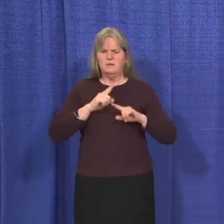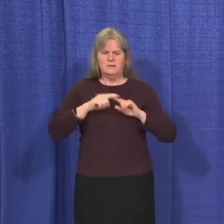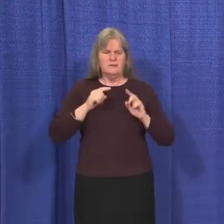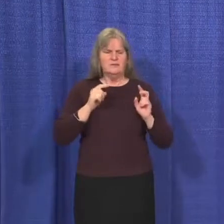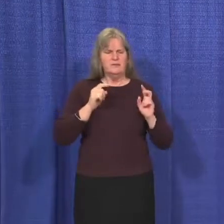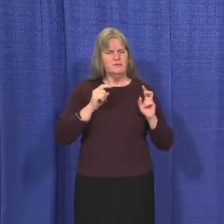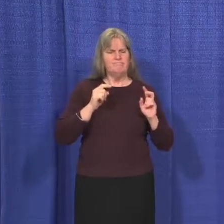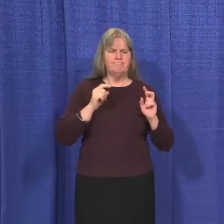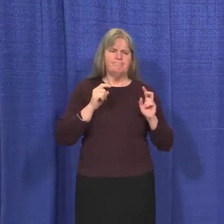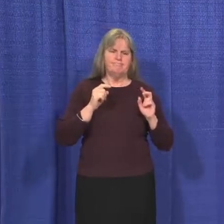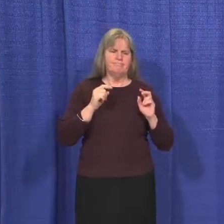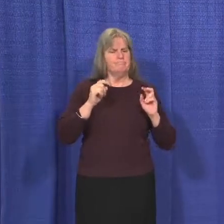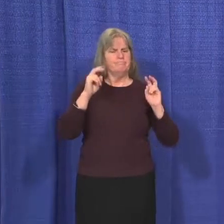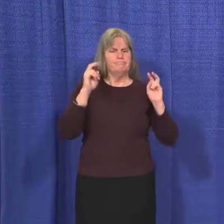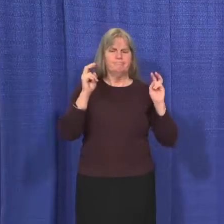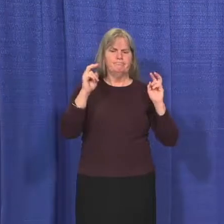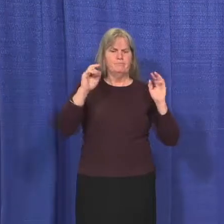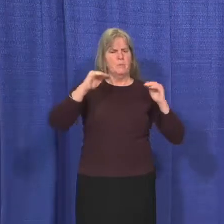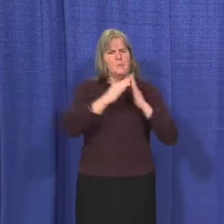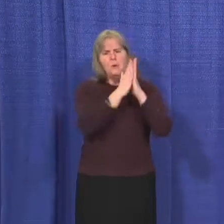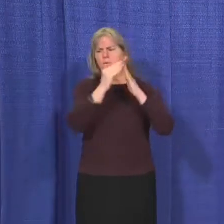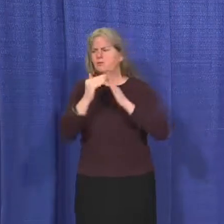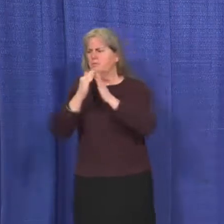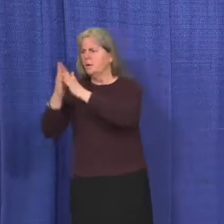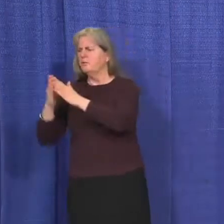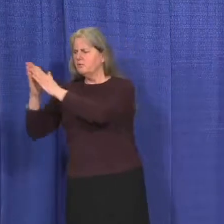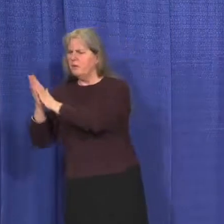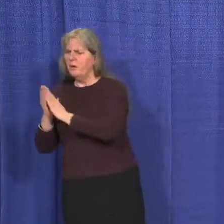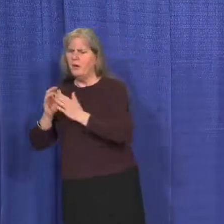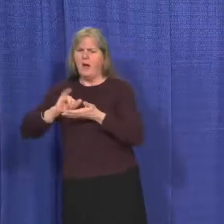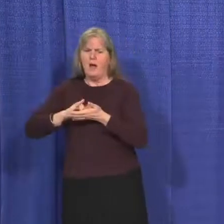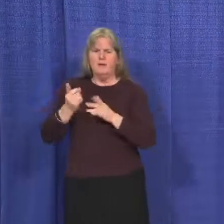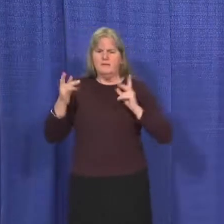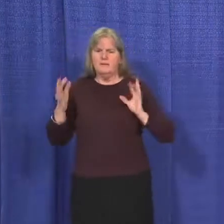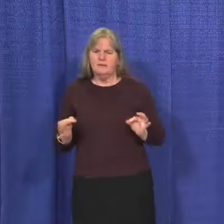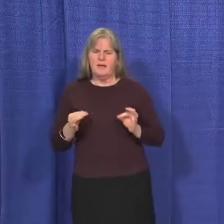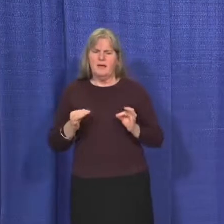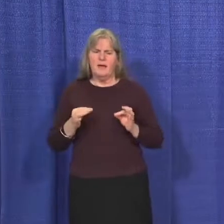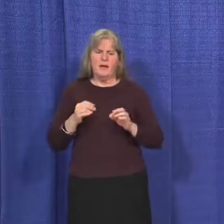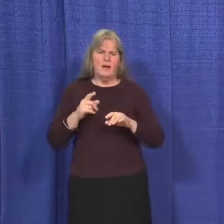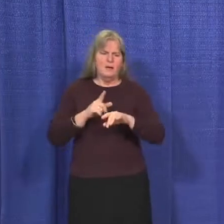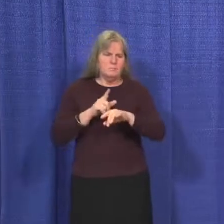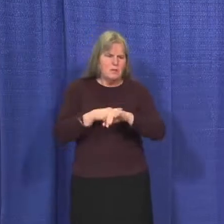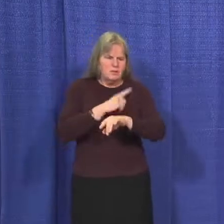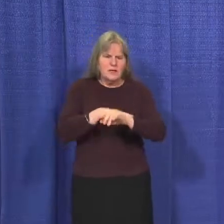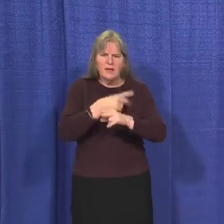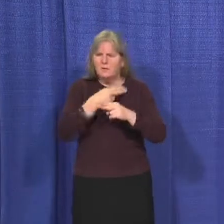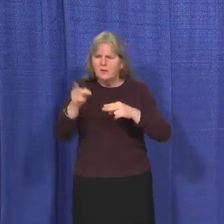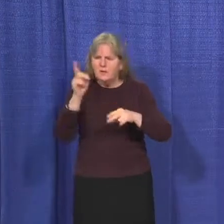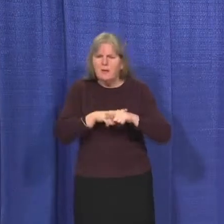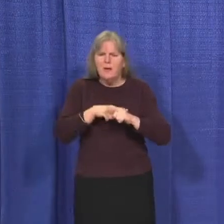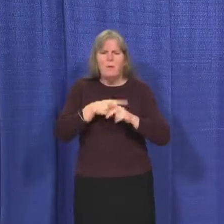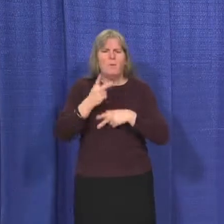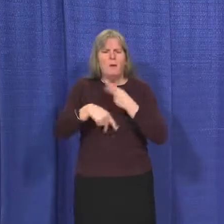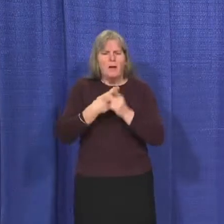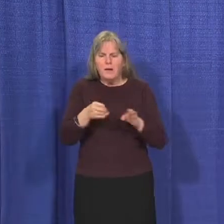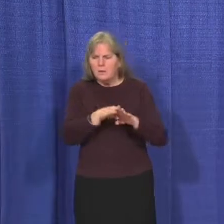the lockdowns or circuit breakers should be. The difficulty is in getting the right balance, especially after